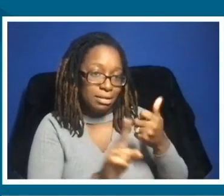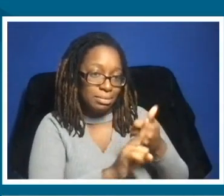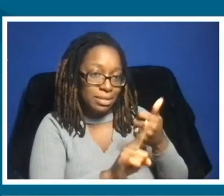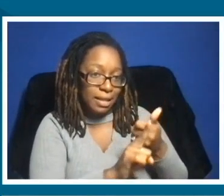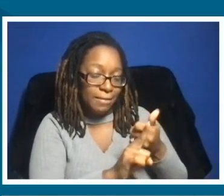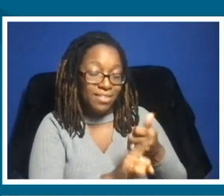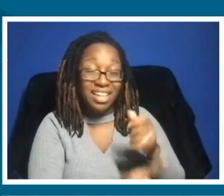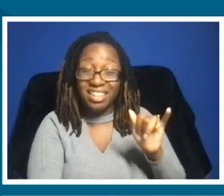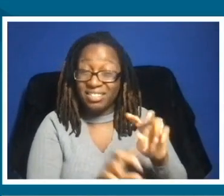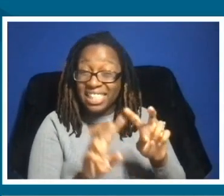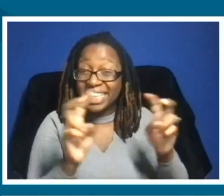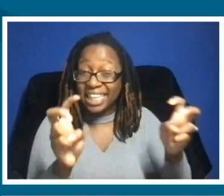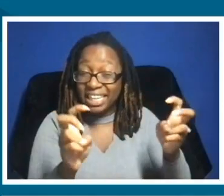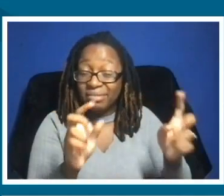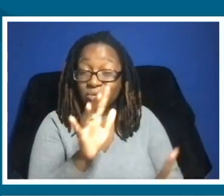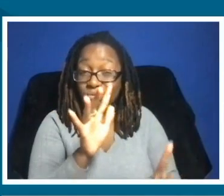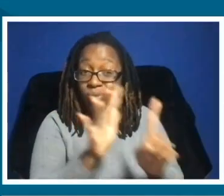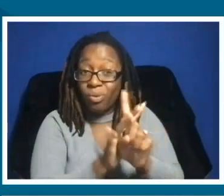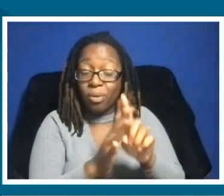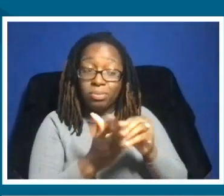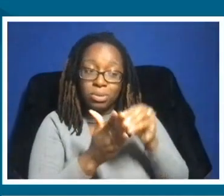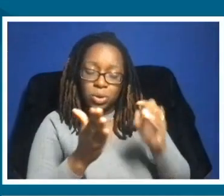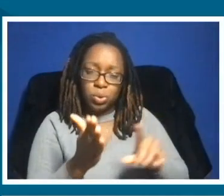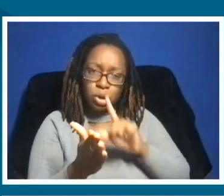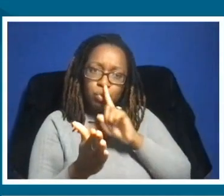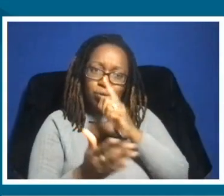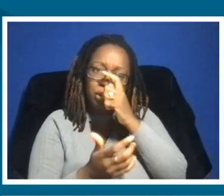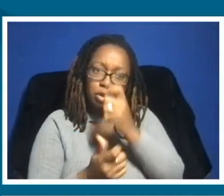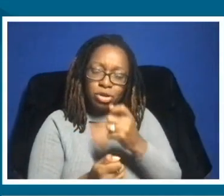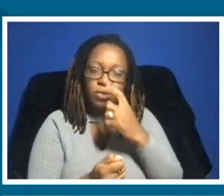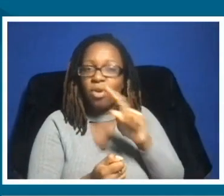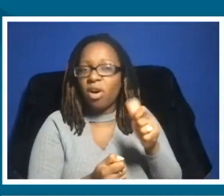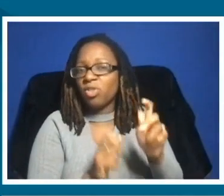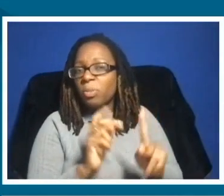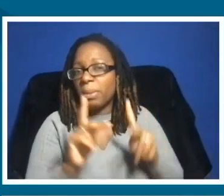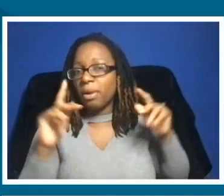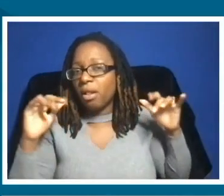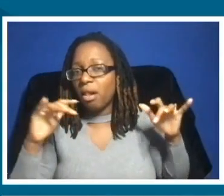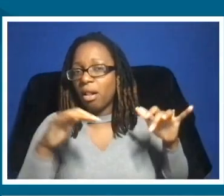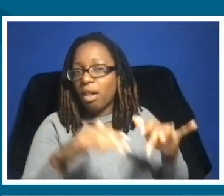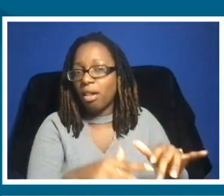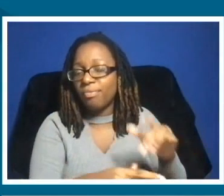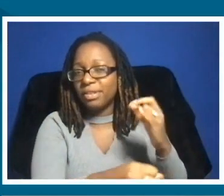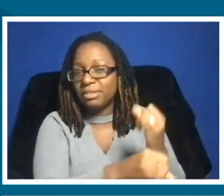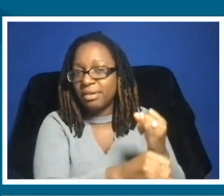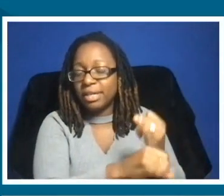that came up that students were interested in bringing others to this site they had a sense of that there was